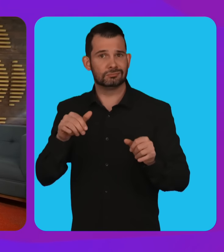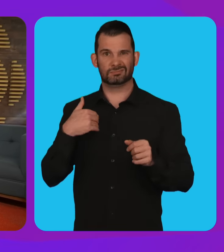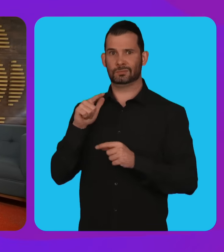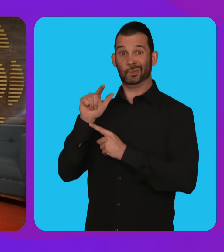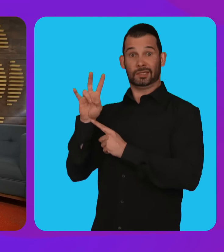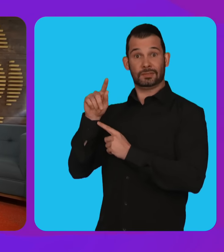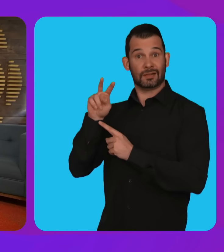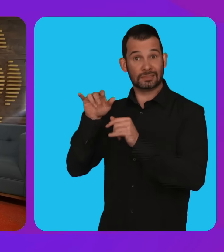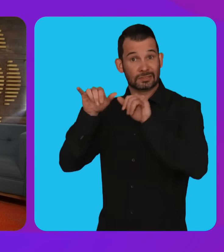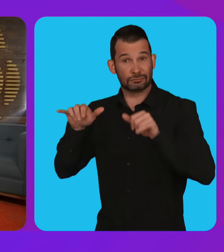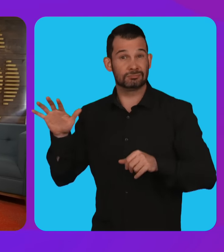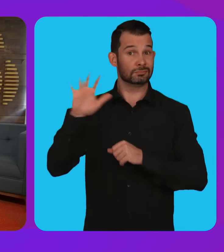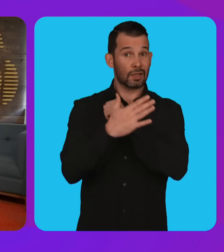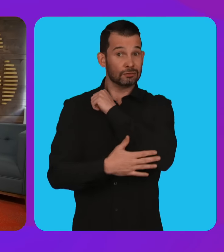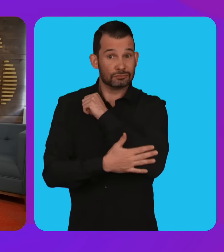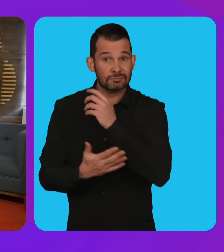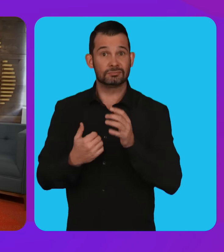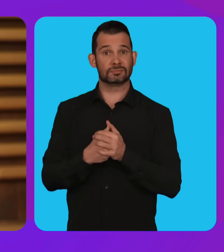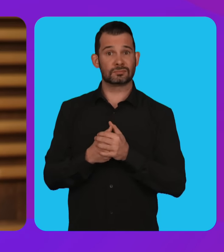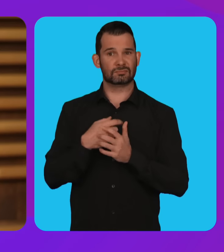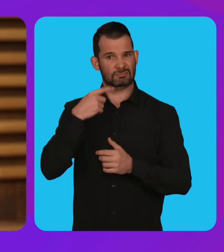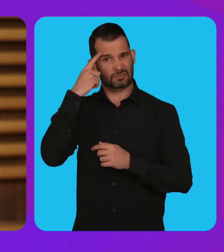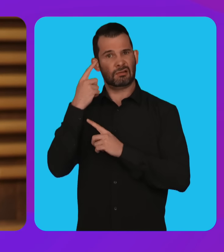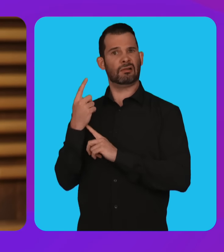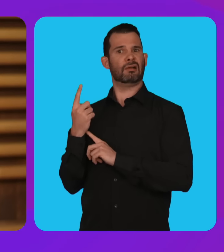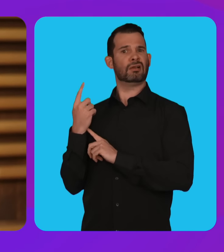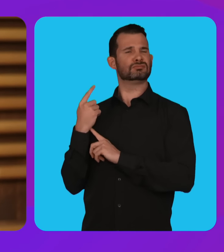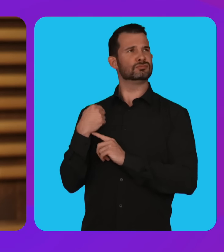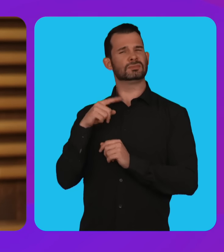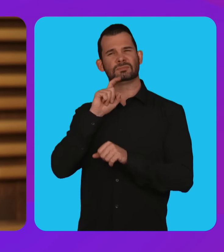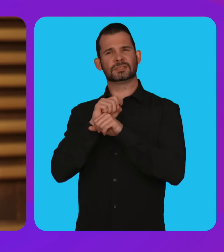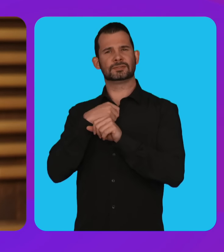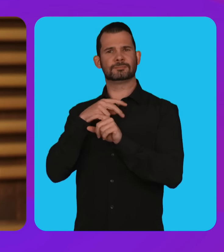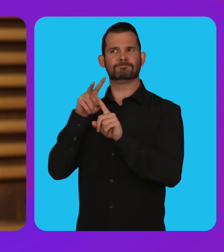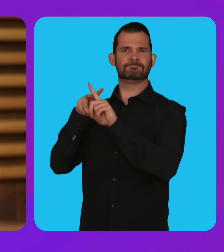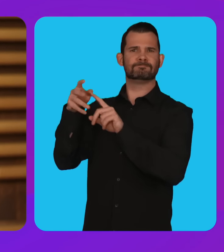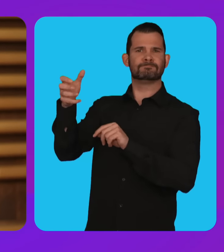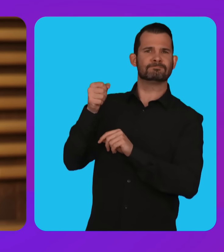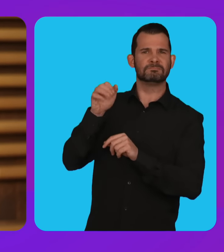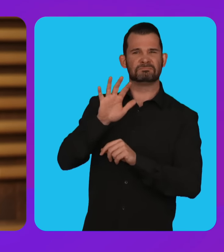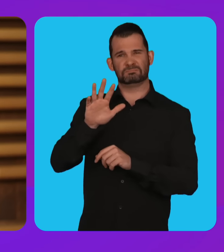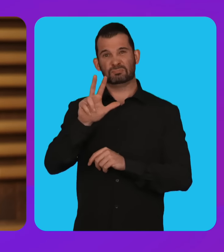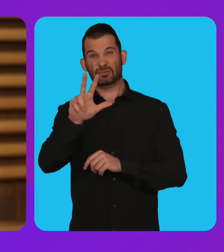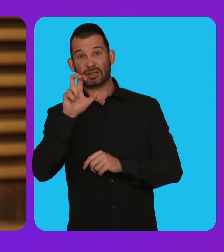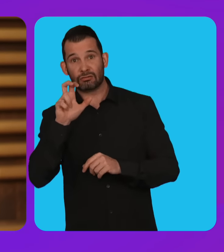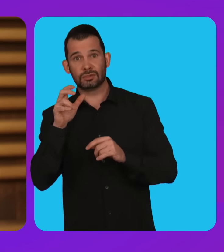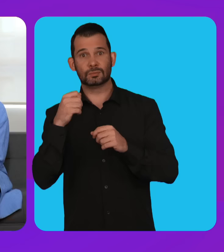We've got 27 television stations across the country. I think last year, we commissioned